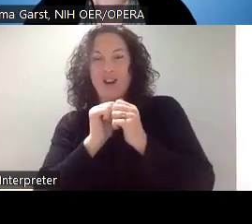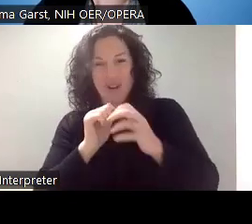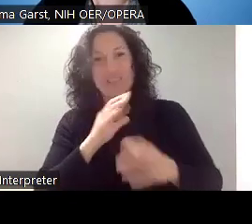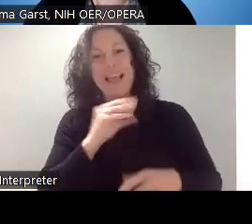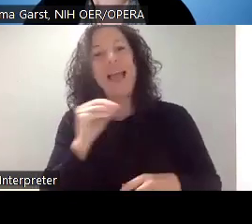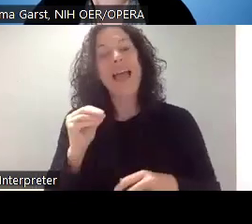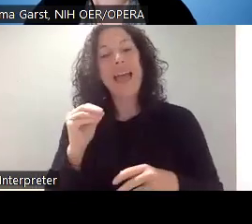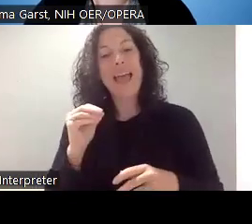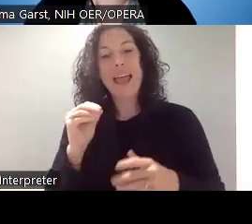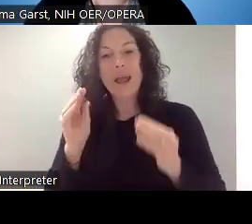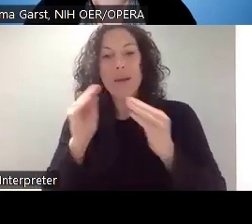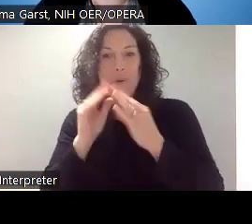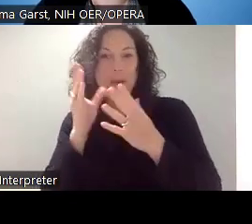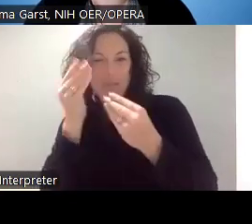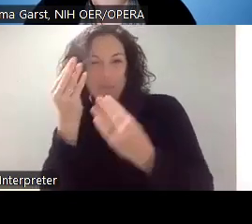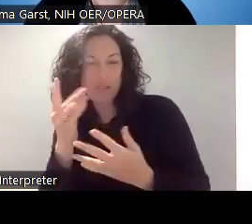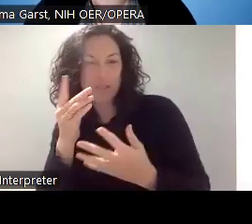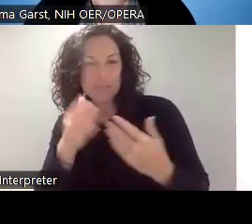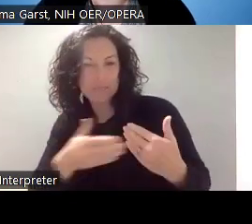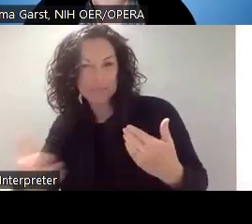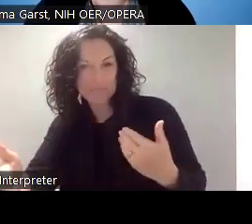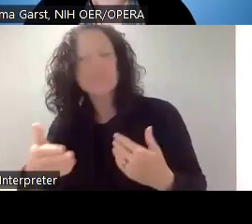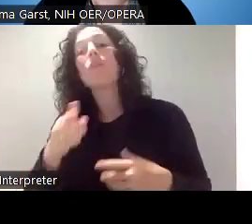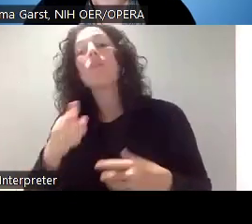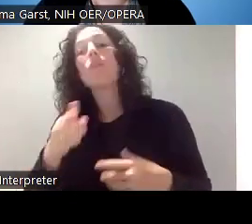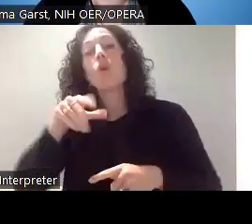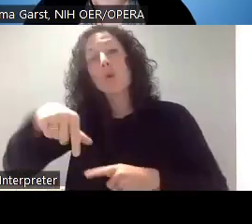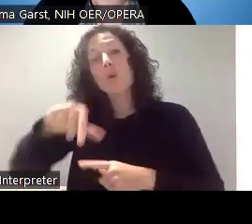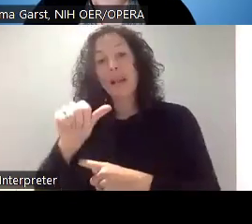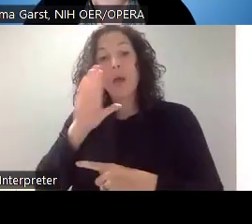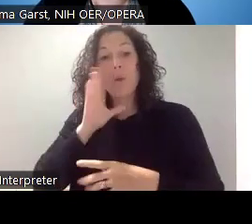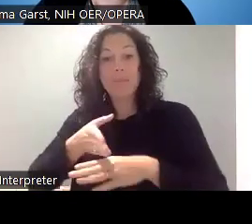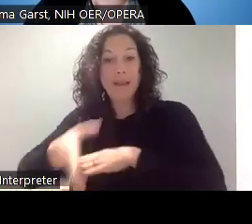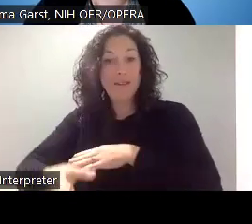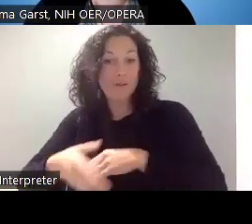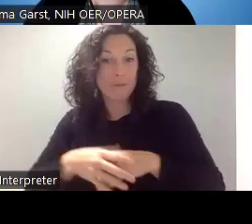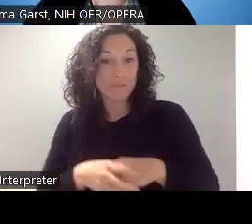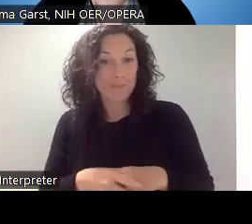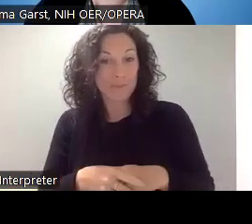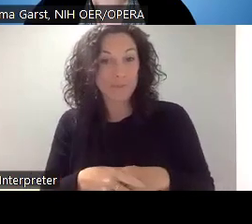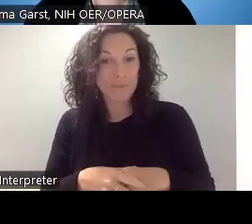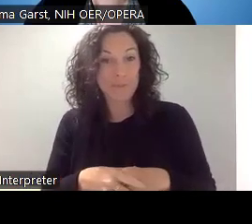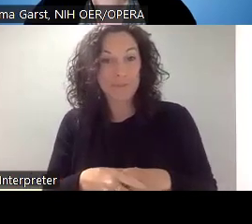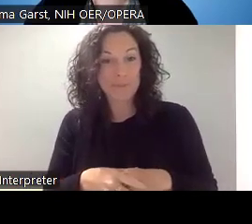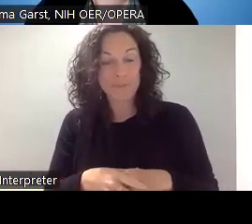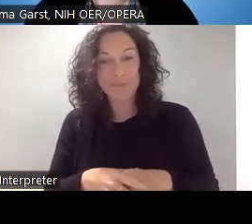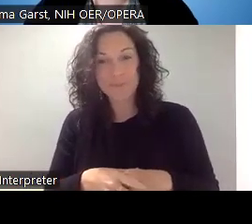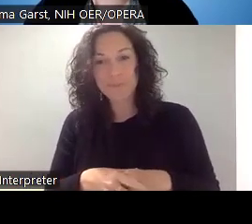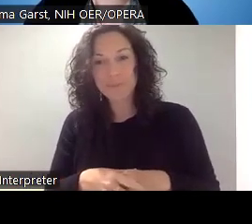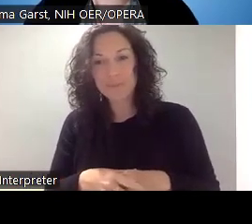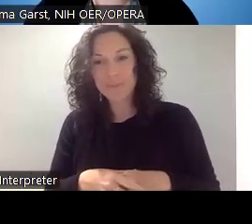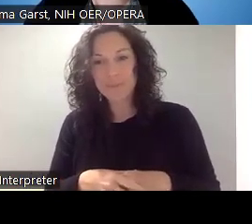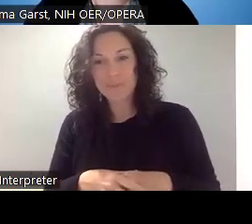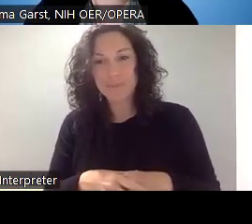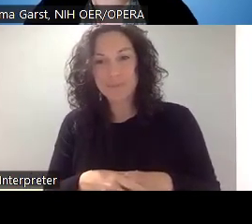A Q&A will follow. I am Kasima Garst,